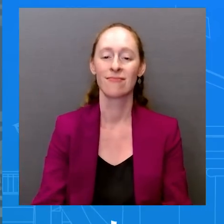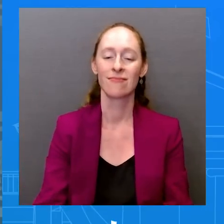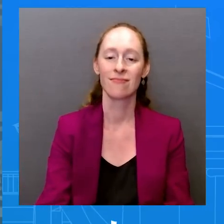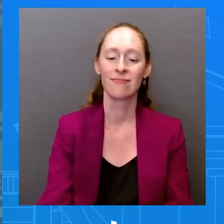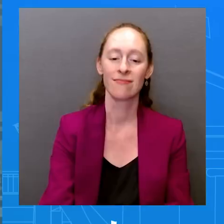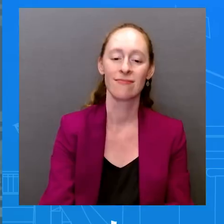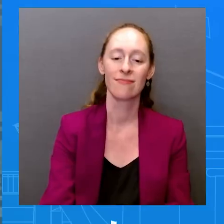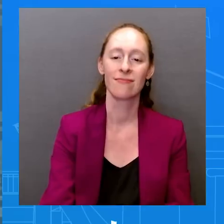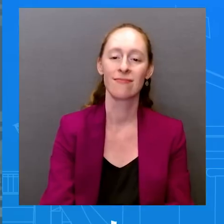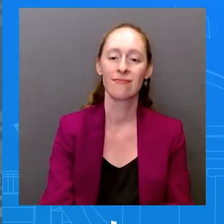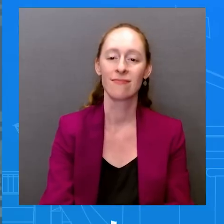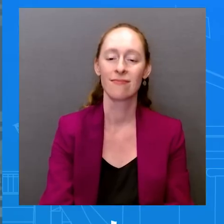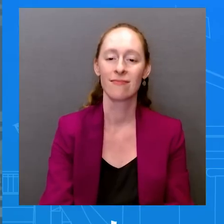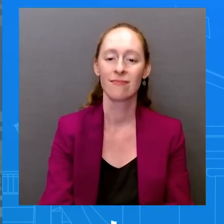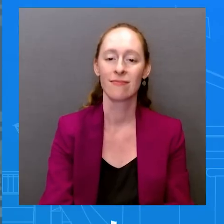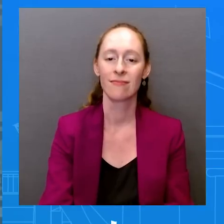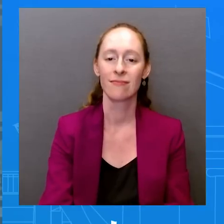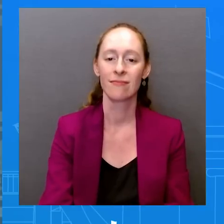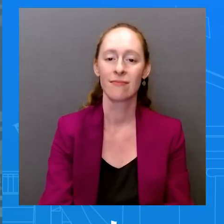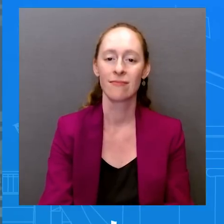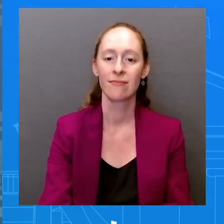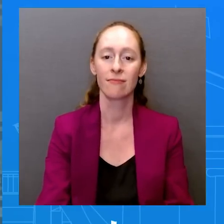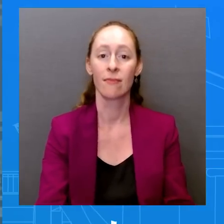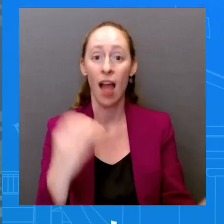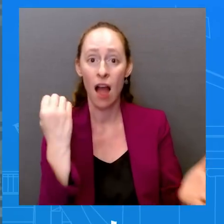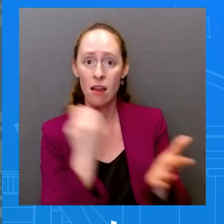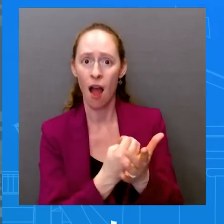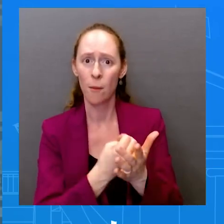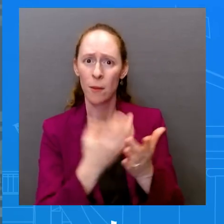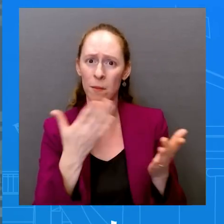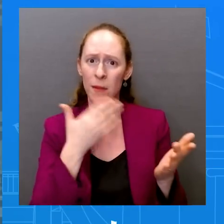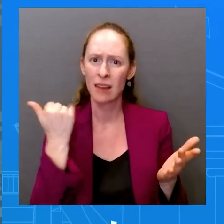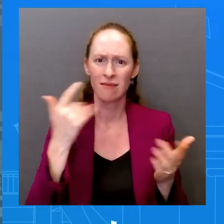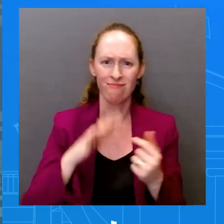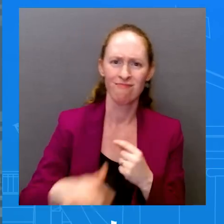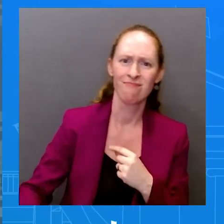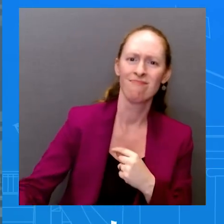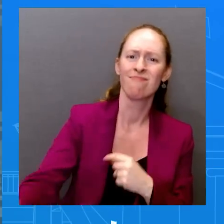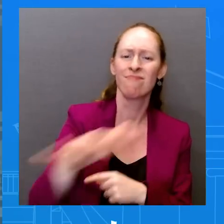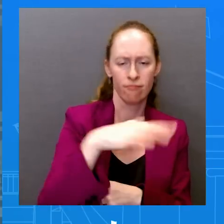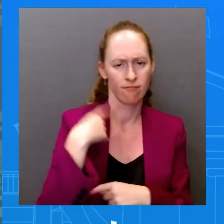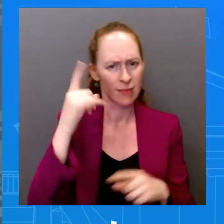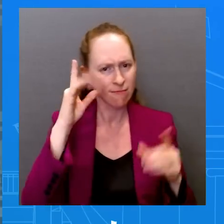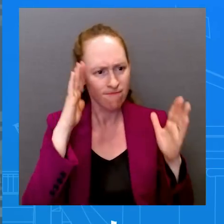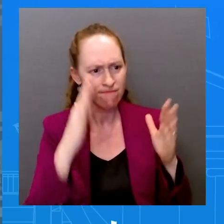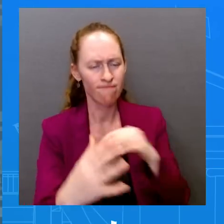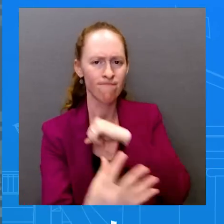and the middle out. That's what you've seen with the Bipartisan Infrastructure Law. That's what you've seen with the American Rescue Plan.